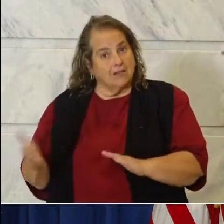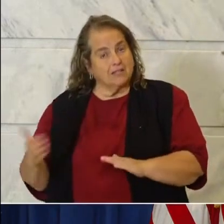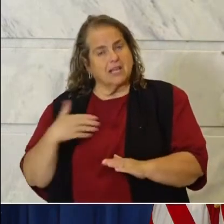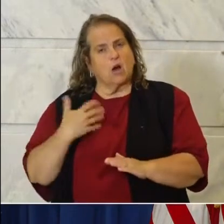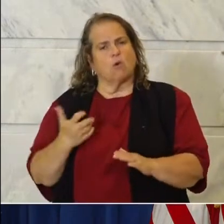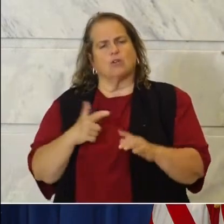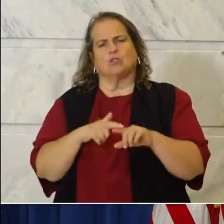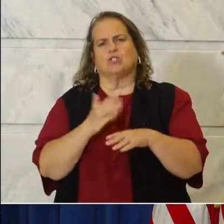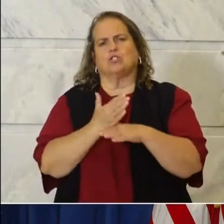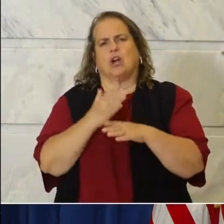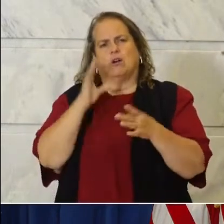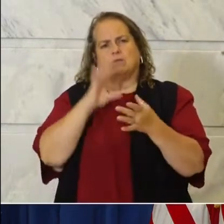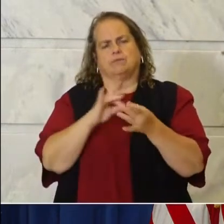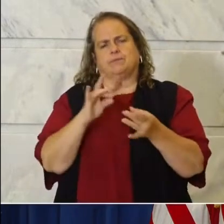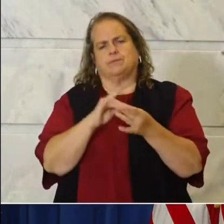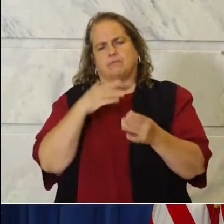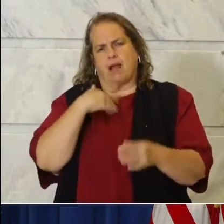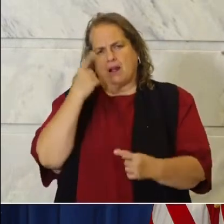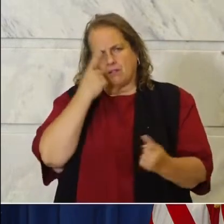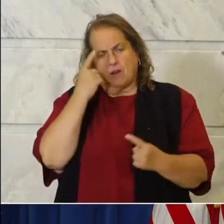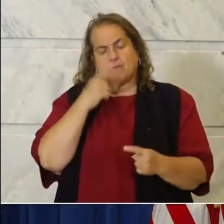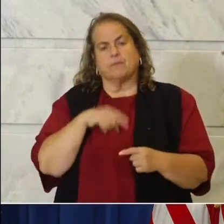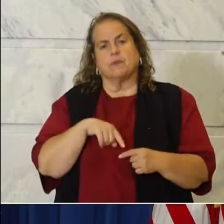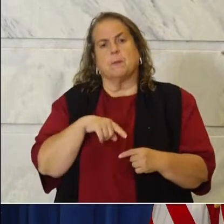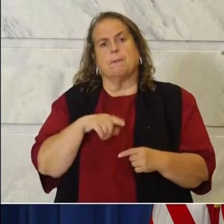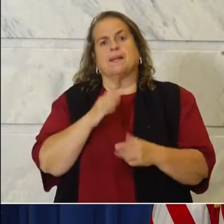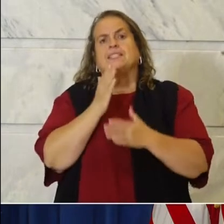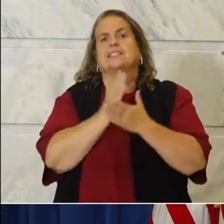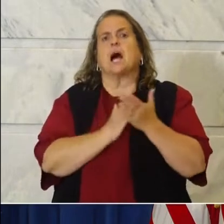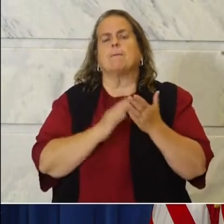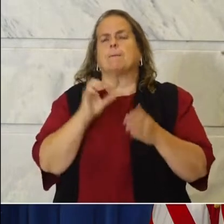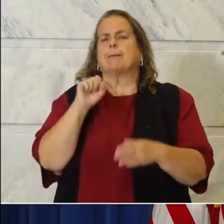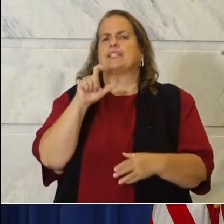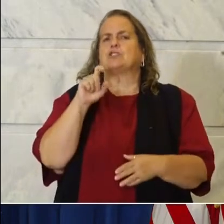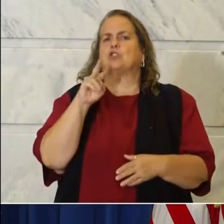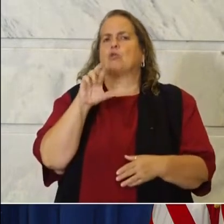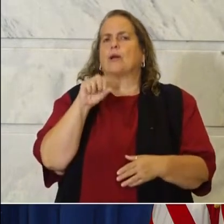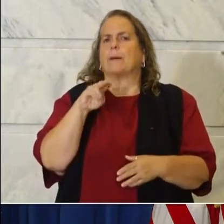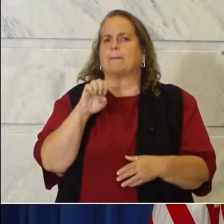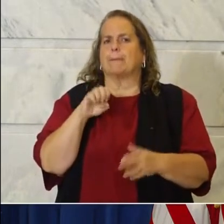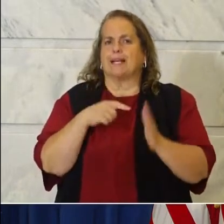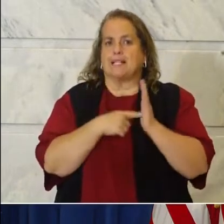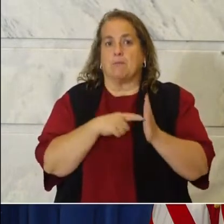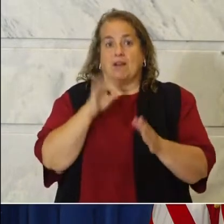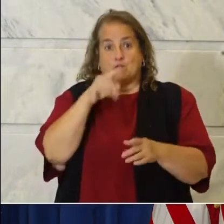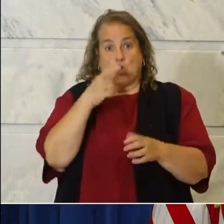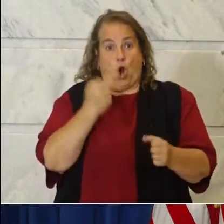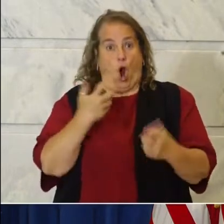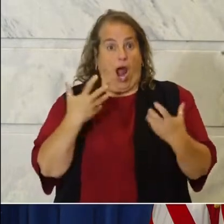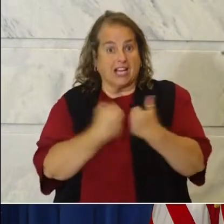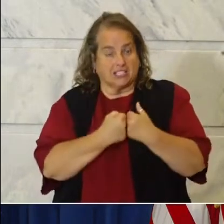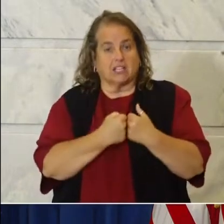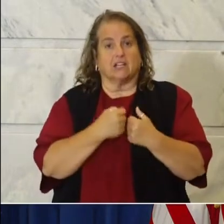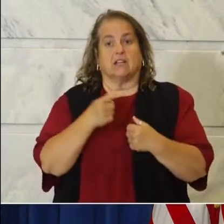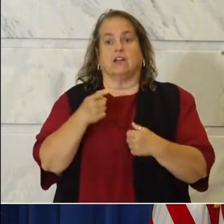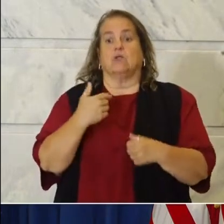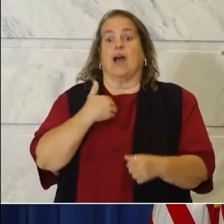over time about, you know, an extreme example. If you're in a car accident, you have cove it. Are we going to say you're a Kobe death? The answer is no.